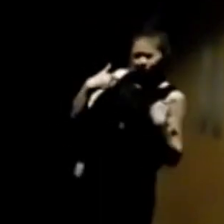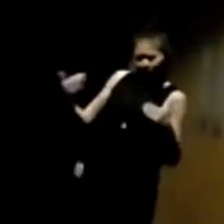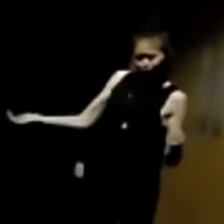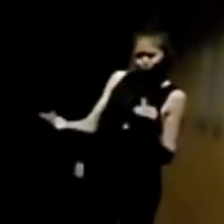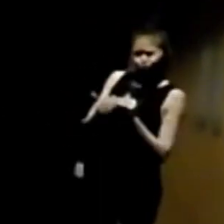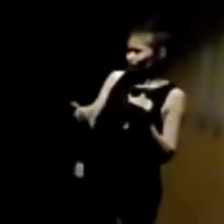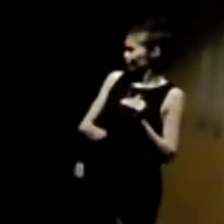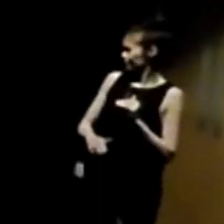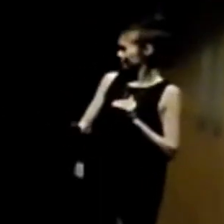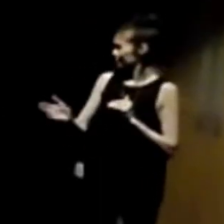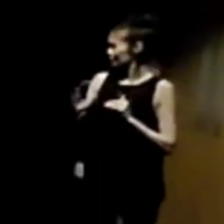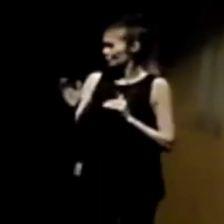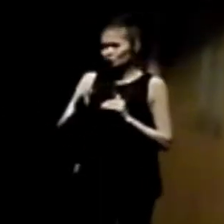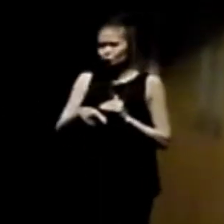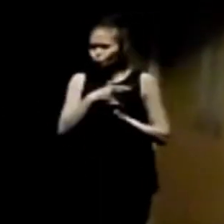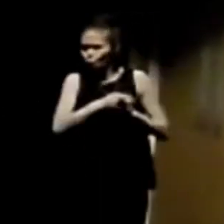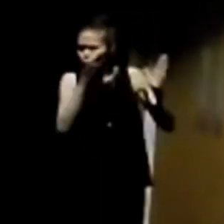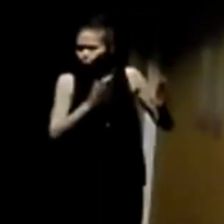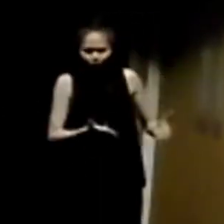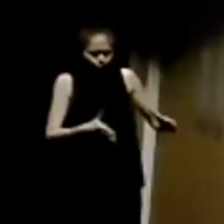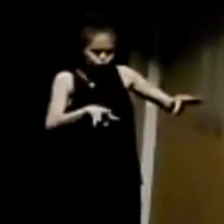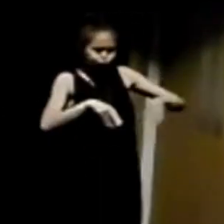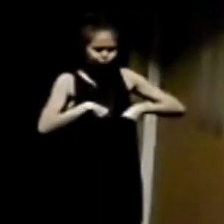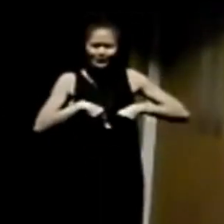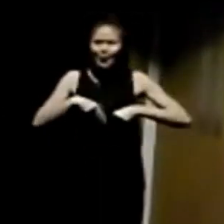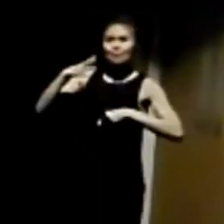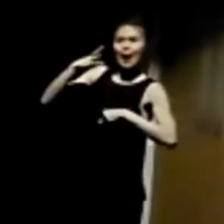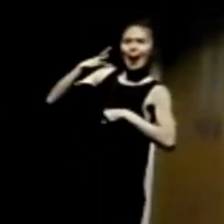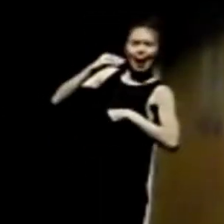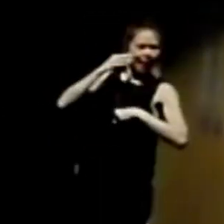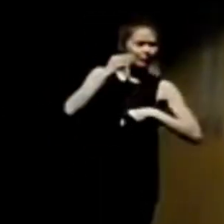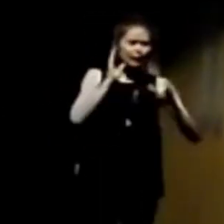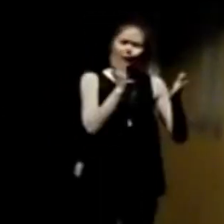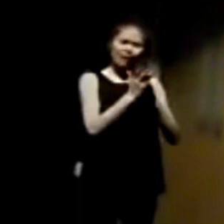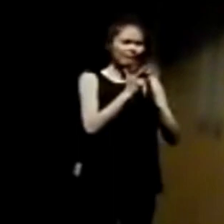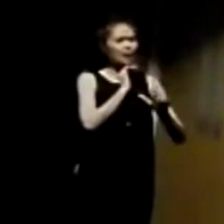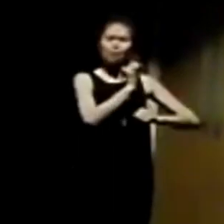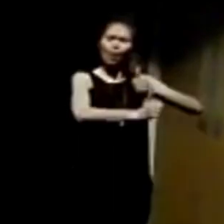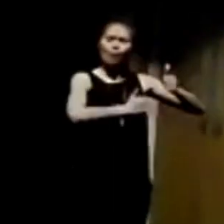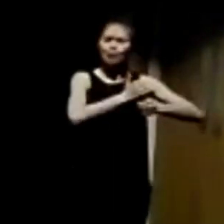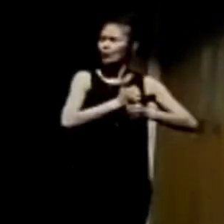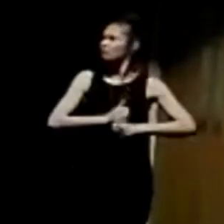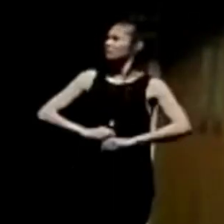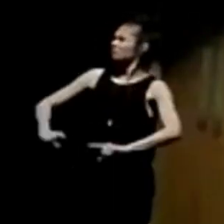Don't be silly you wear what you're told to wear lemon is on trend. Whatever, you're not my mother.